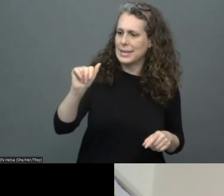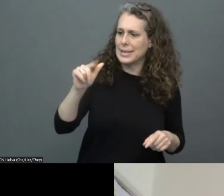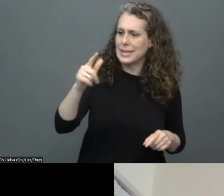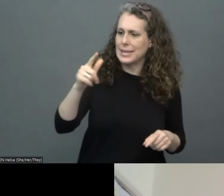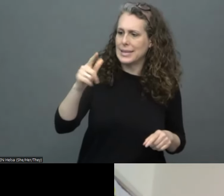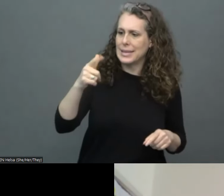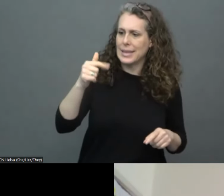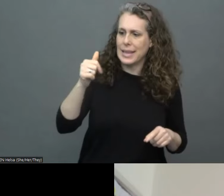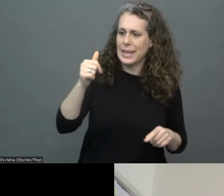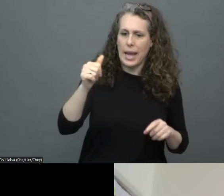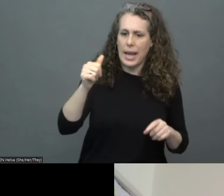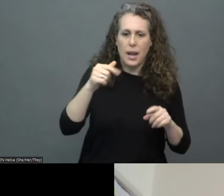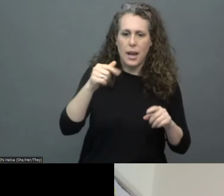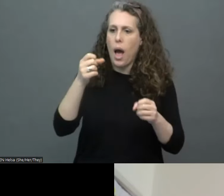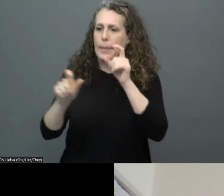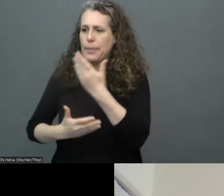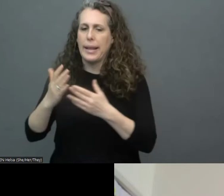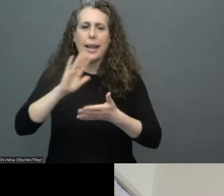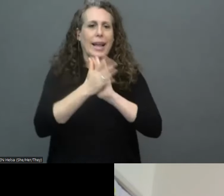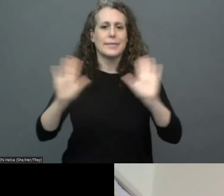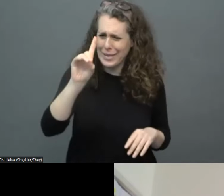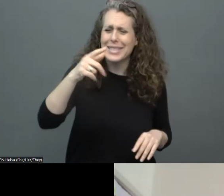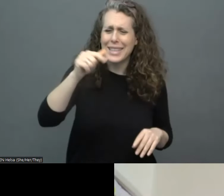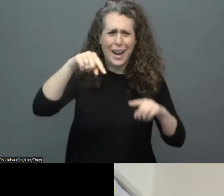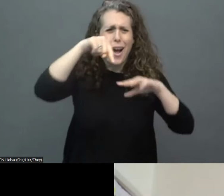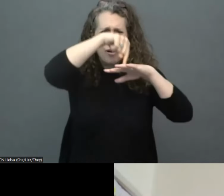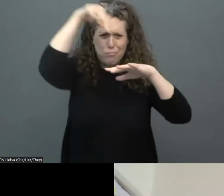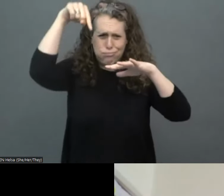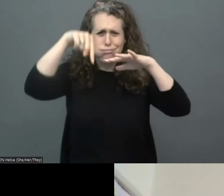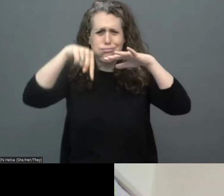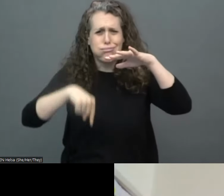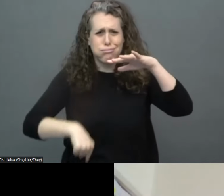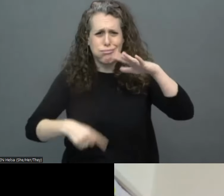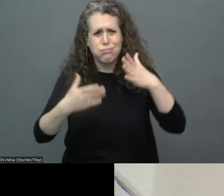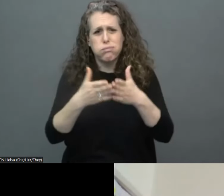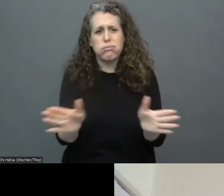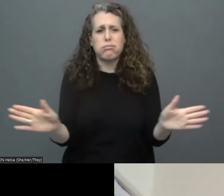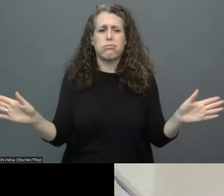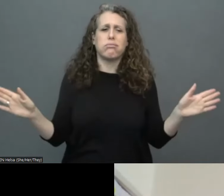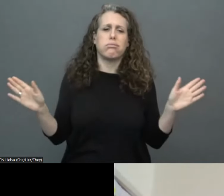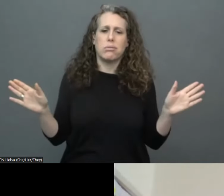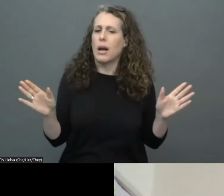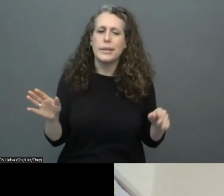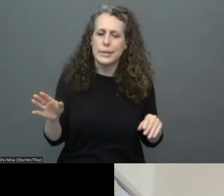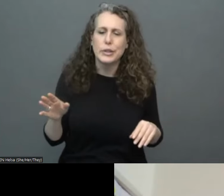inclusive are much brought her than that. So we realize there was a need for at least